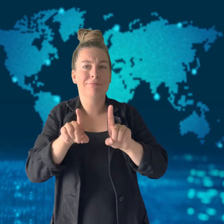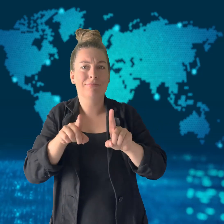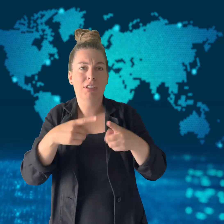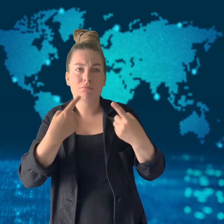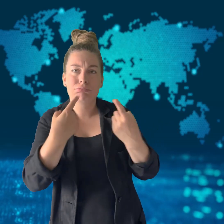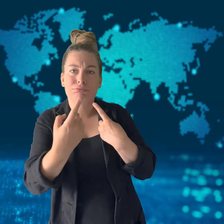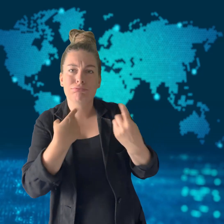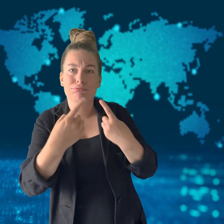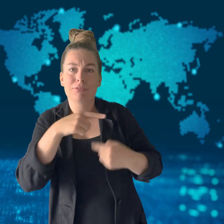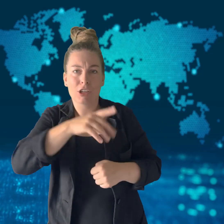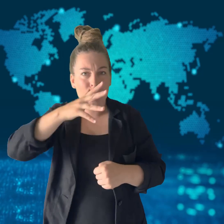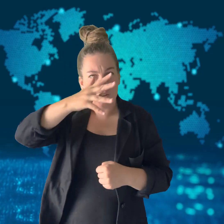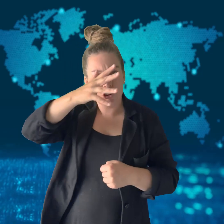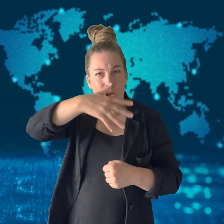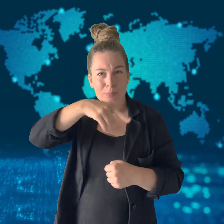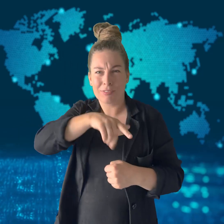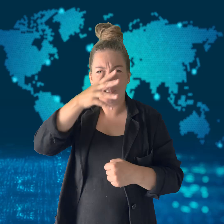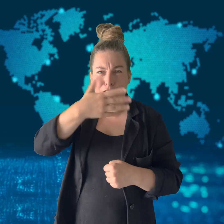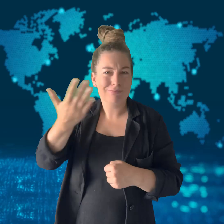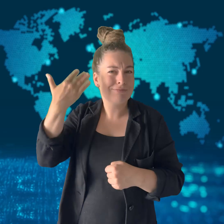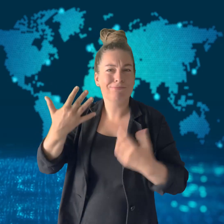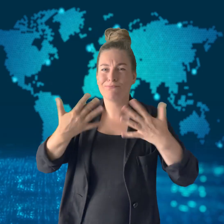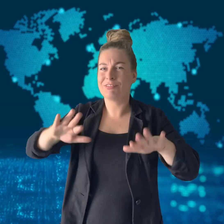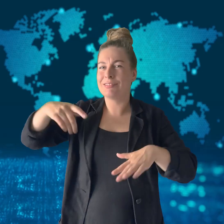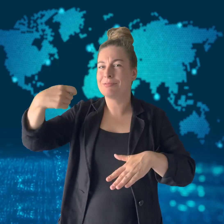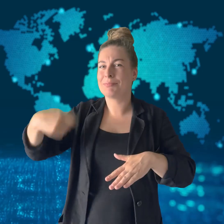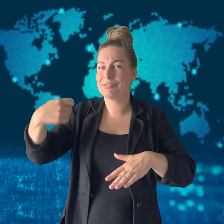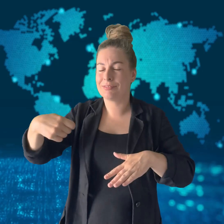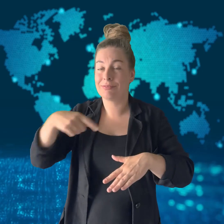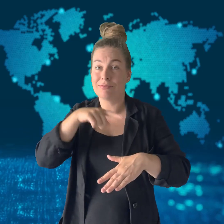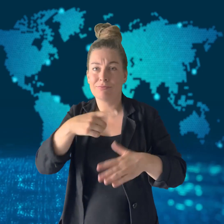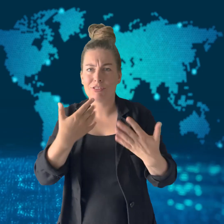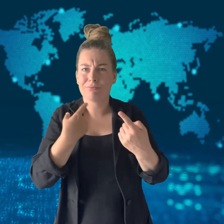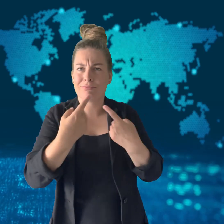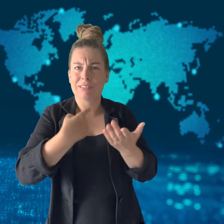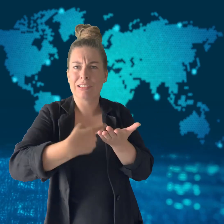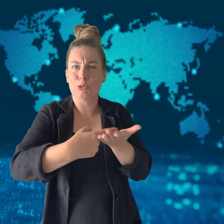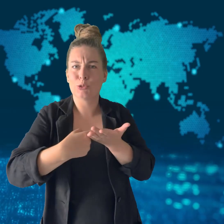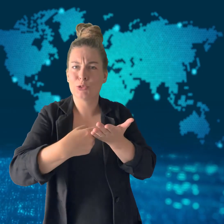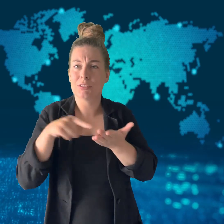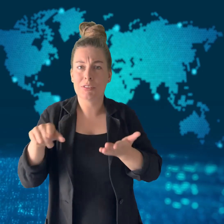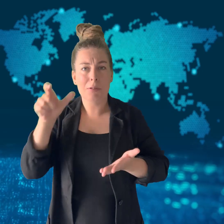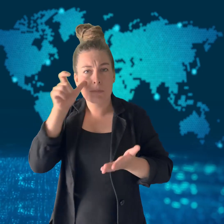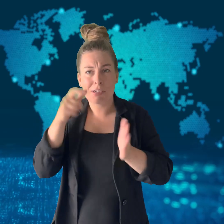Biden erred greatly, shocking the NATO Council,